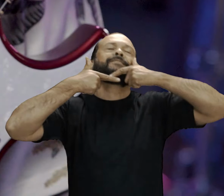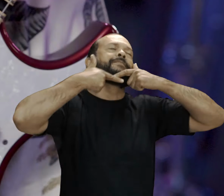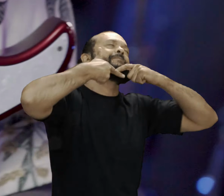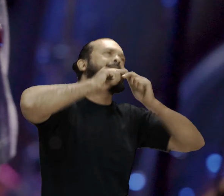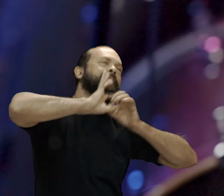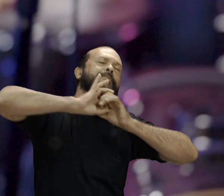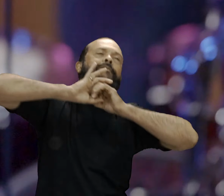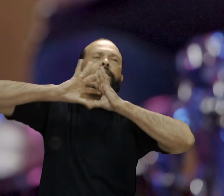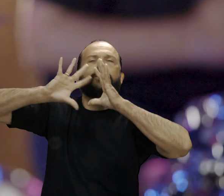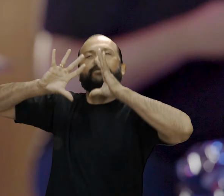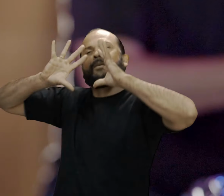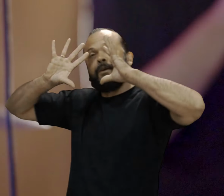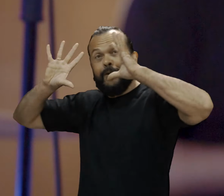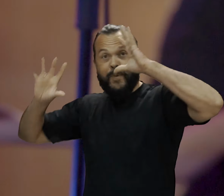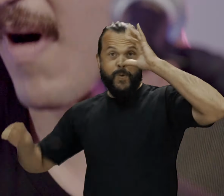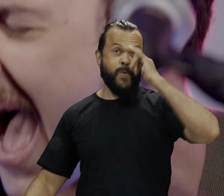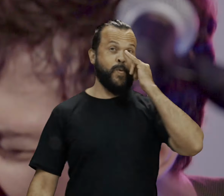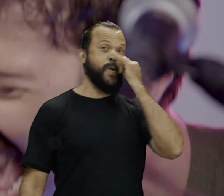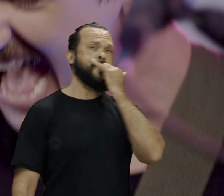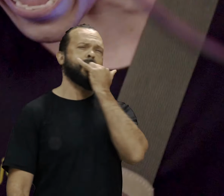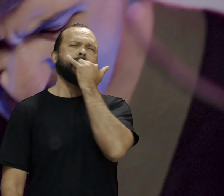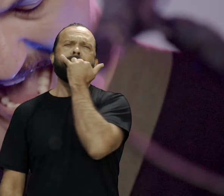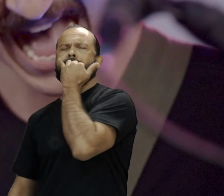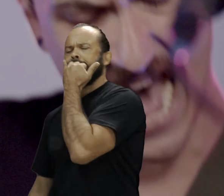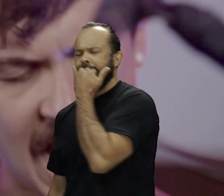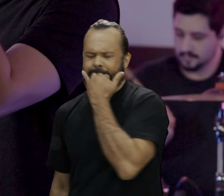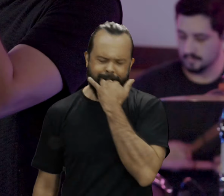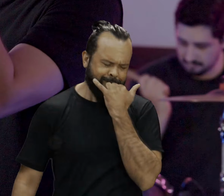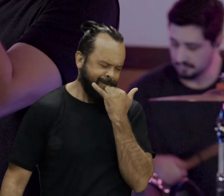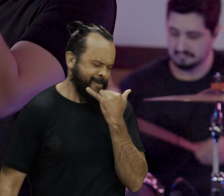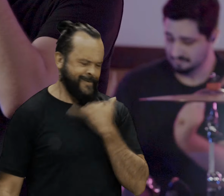I will forgive myself